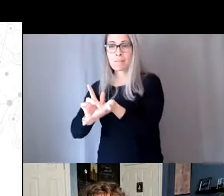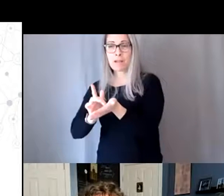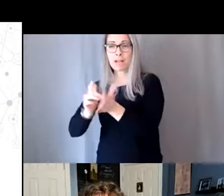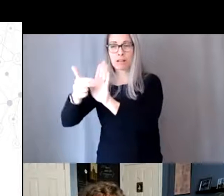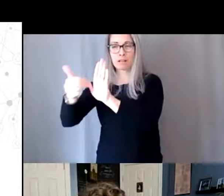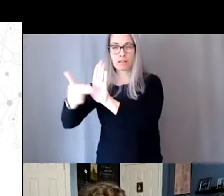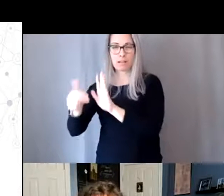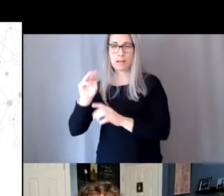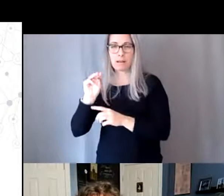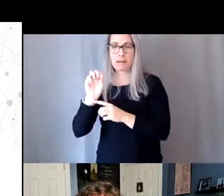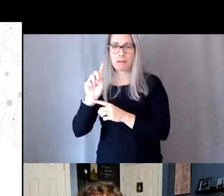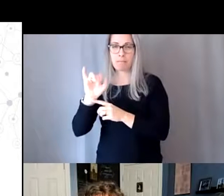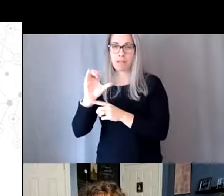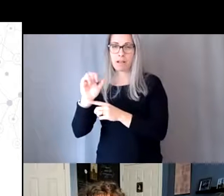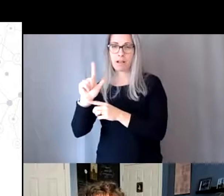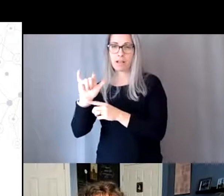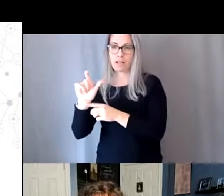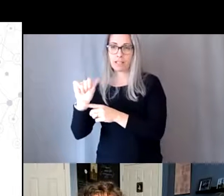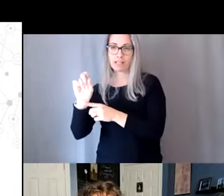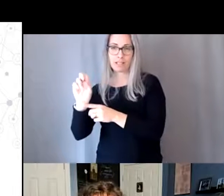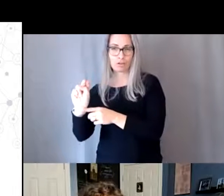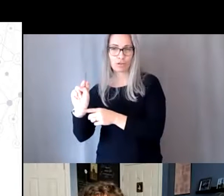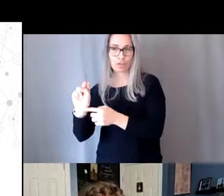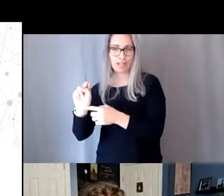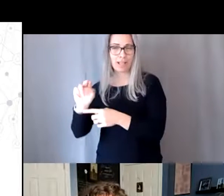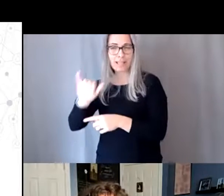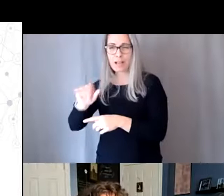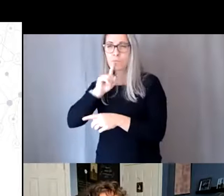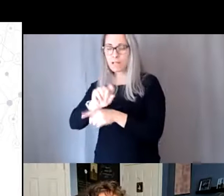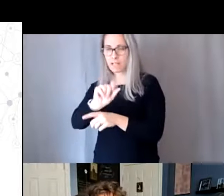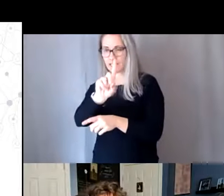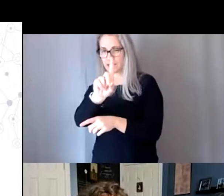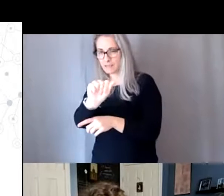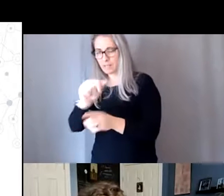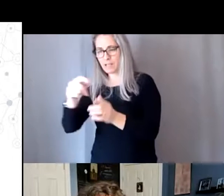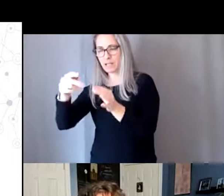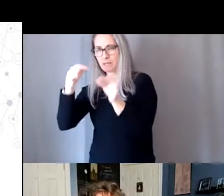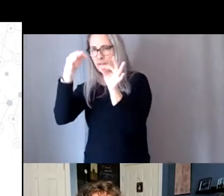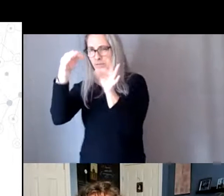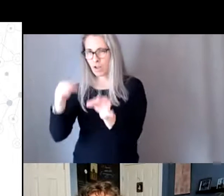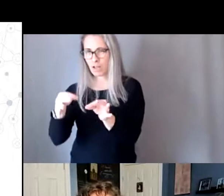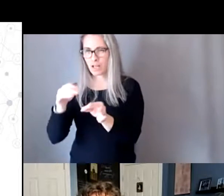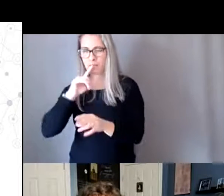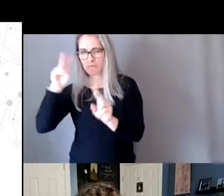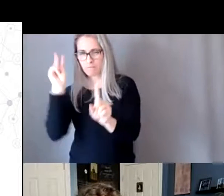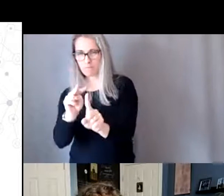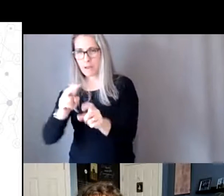different beast and really refers to the process of defining disability as a problem and specifically a problem